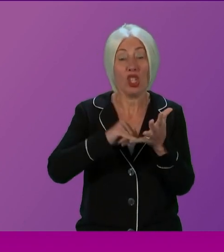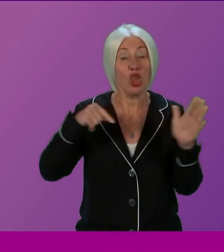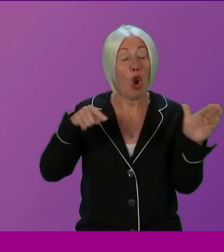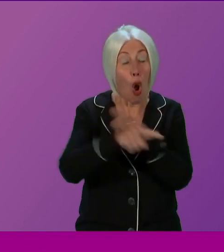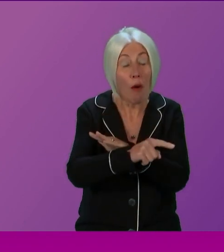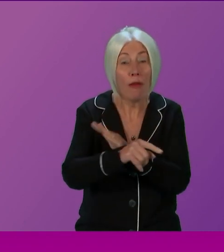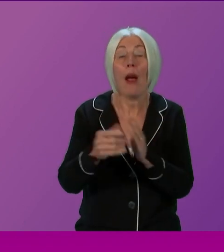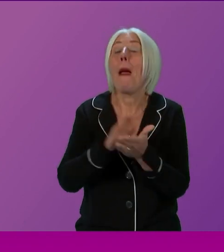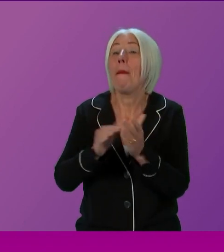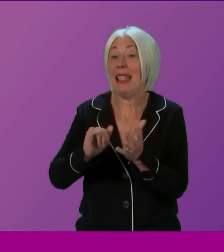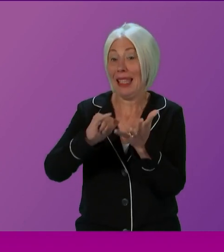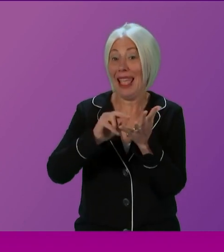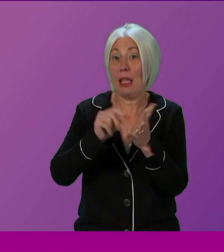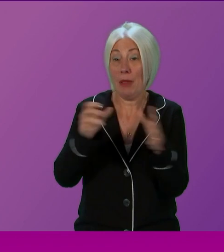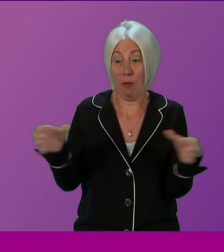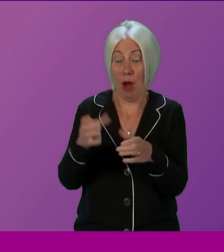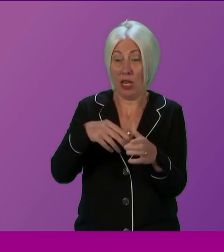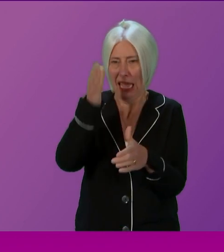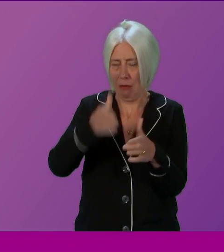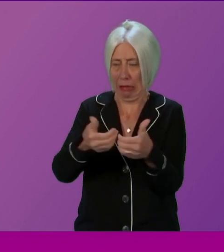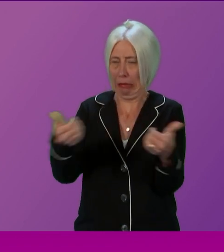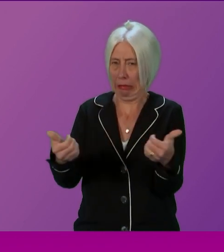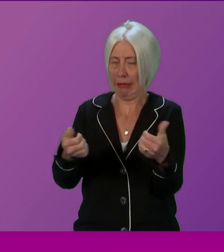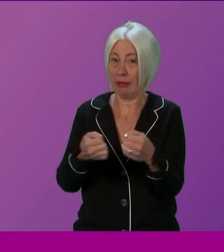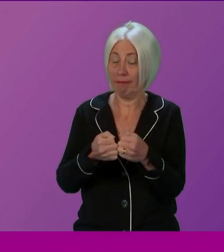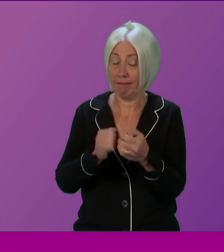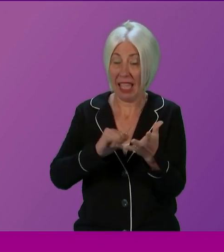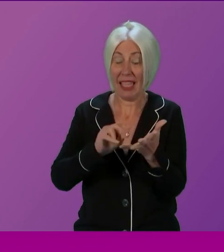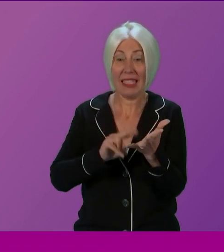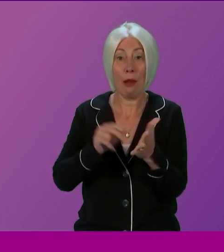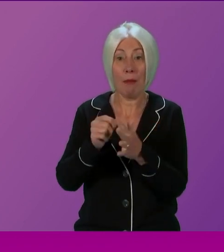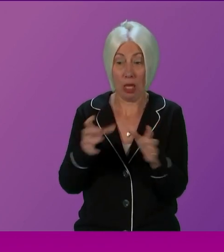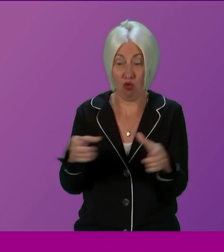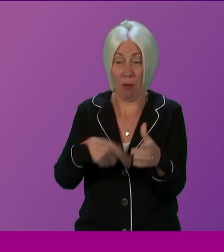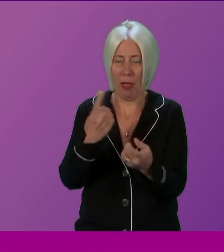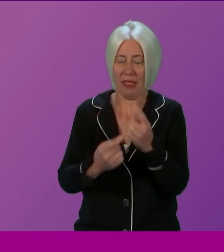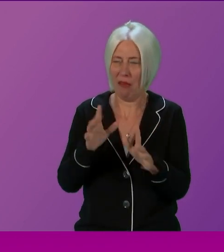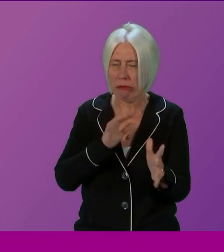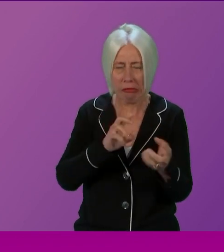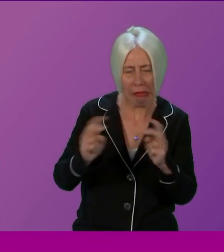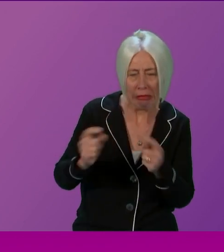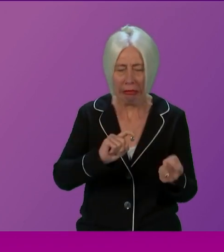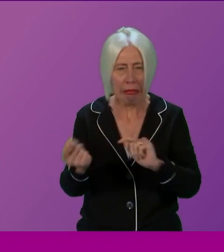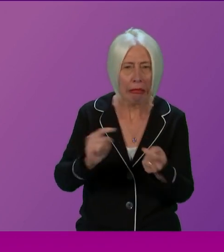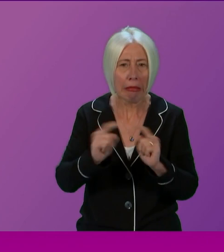yet while the SNP goes through this civil war, the real priorities of Scotland are being ignored.